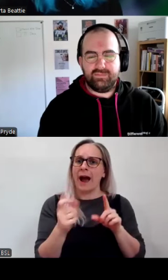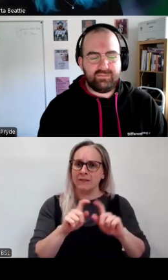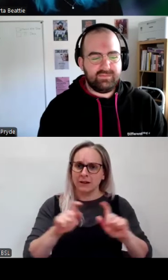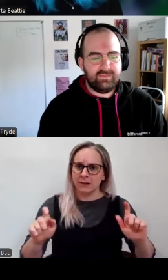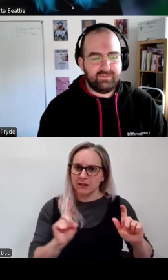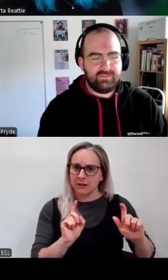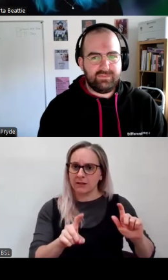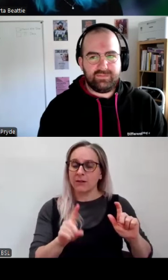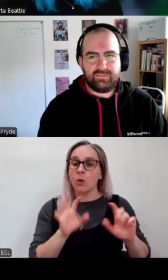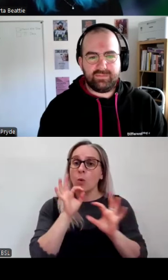Next slide, please.